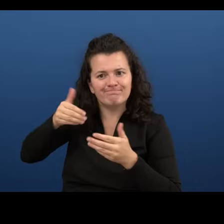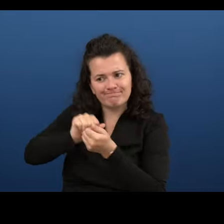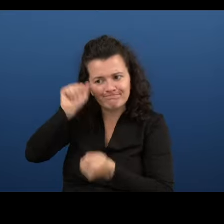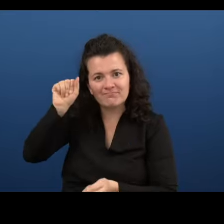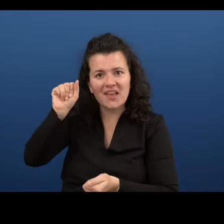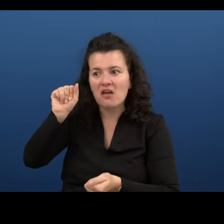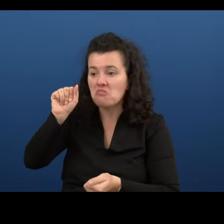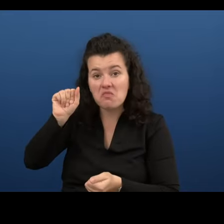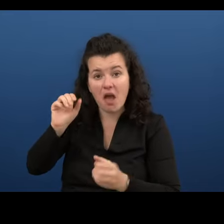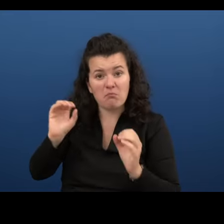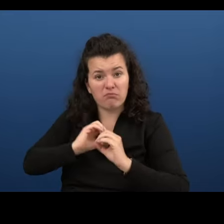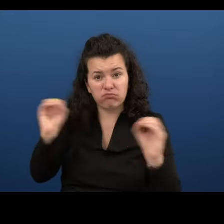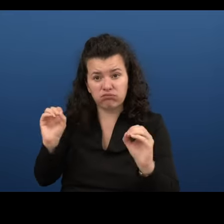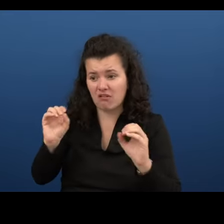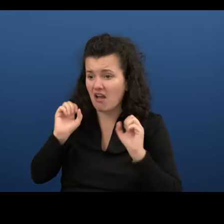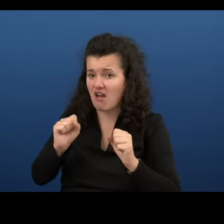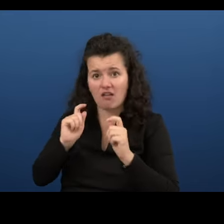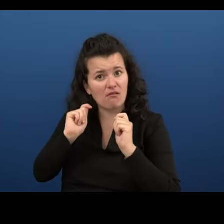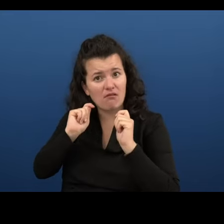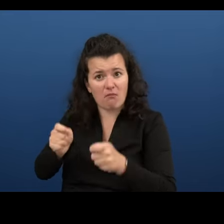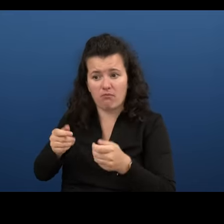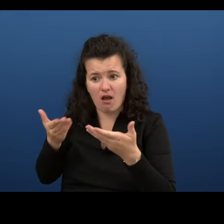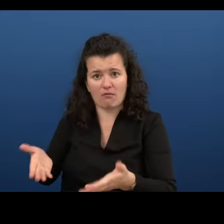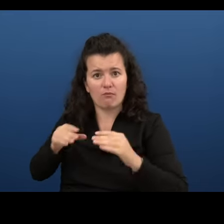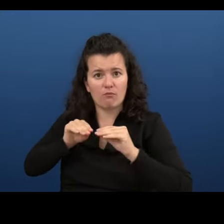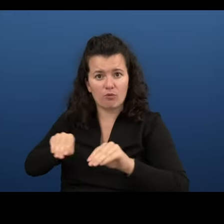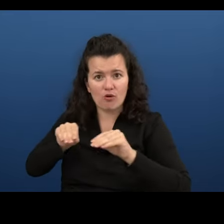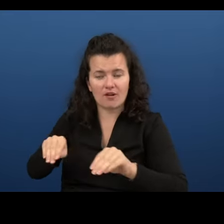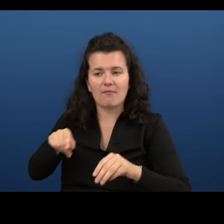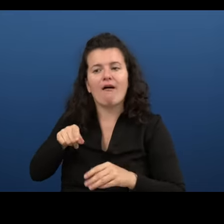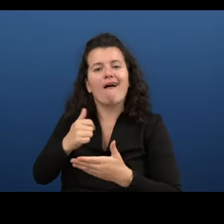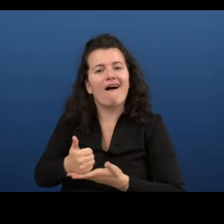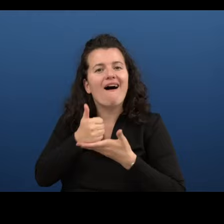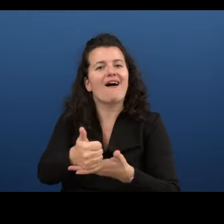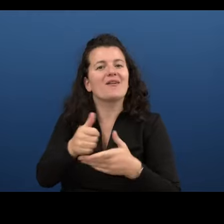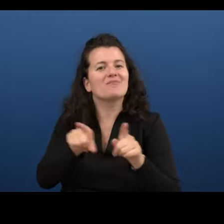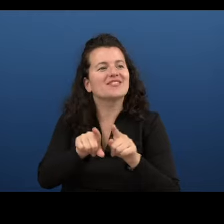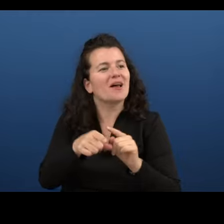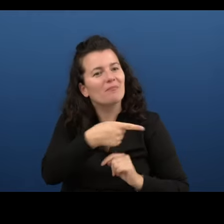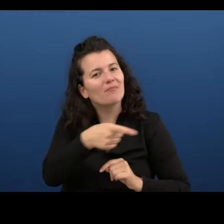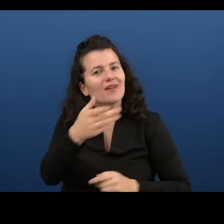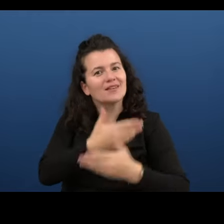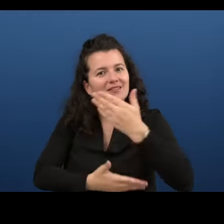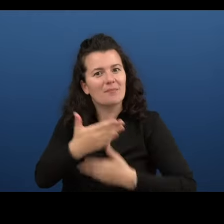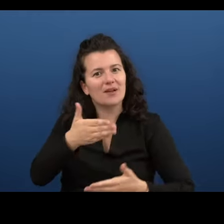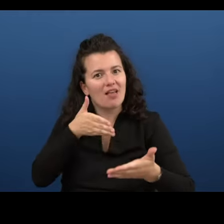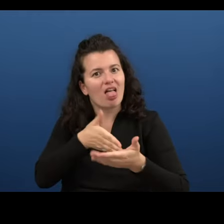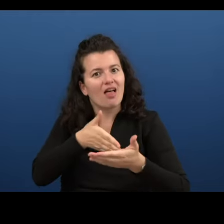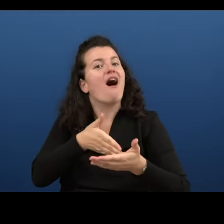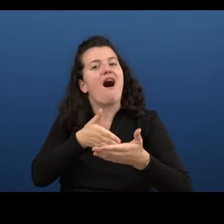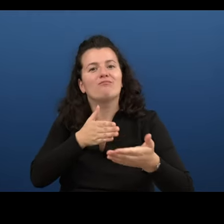reducing some of the barriers, by also then making that program as accessible as we